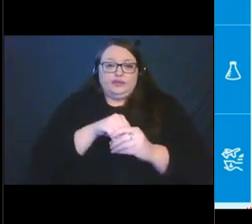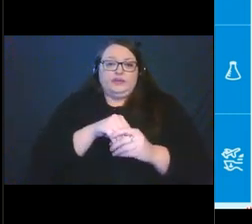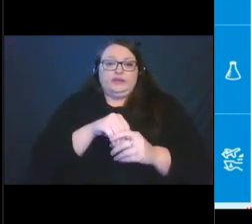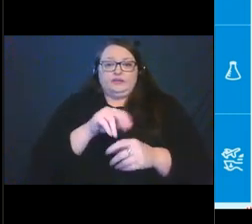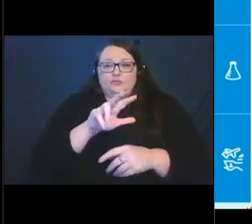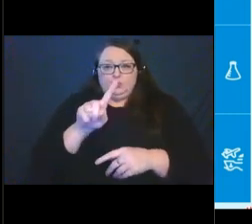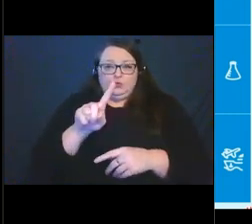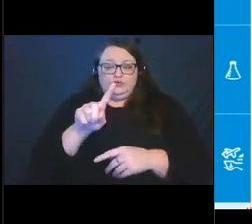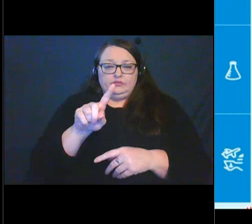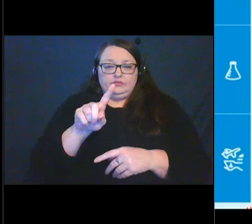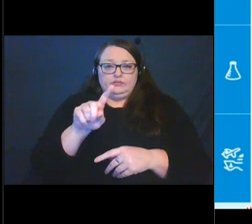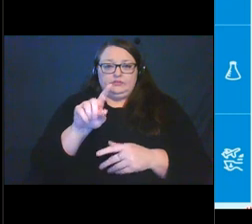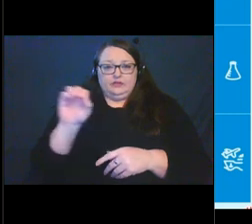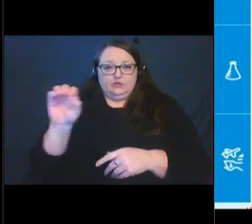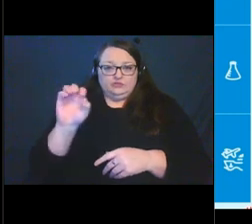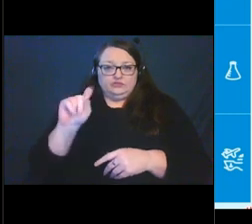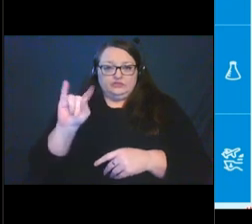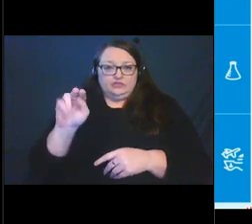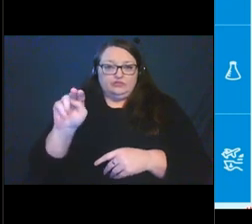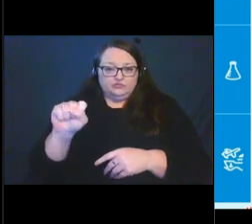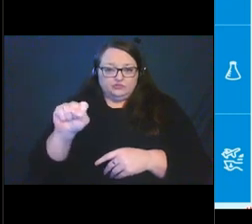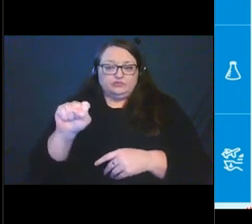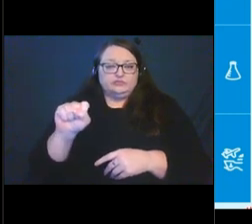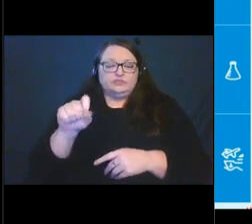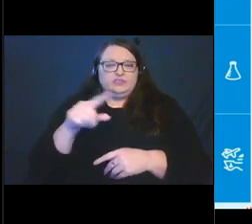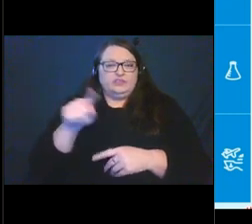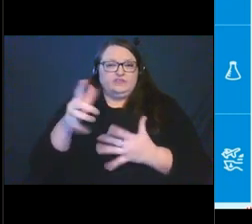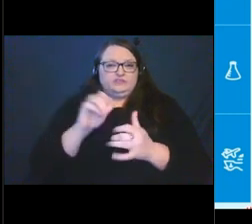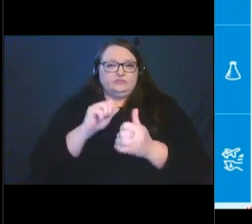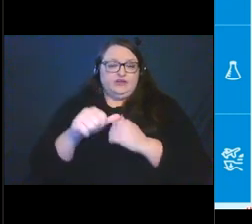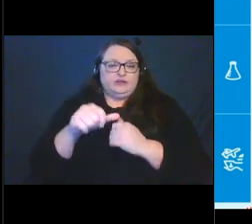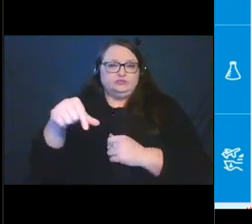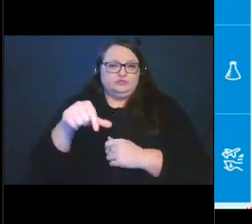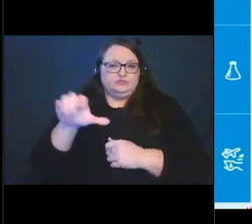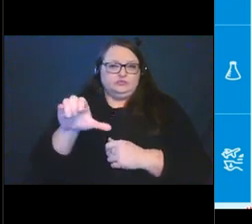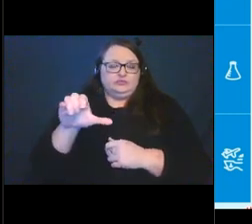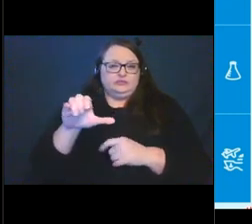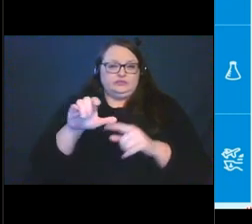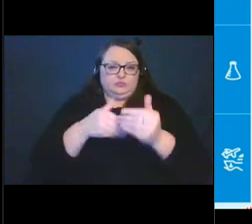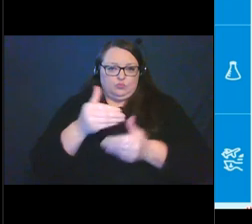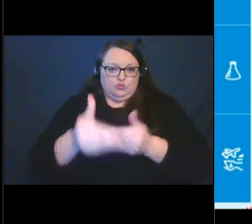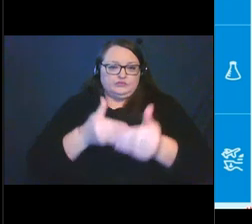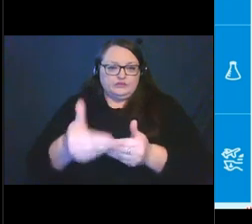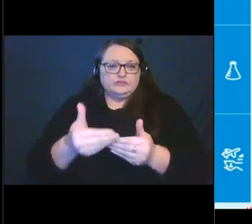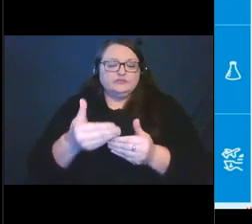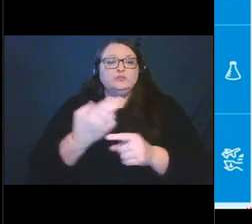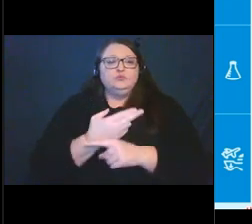passed our QC process. We then use high resolution climatology grids with this point data to develop